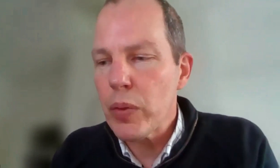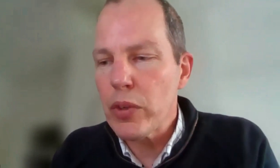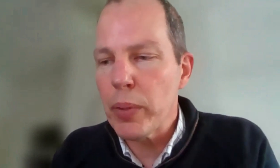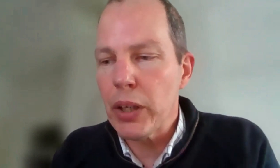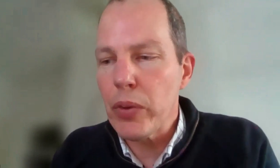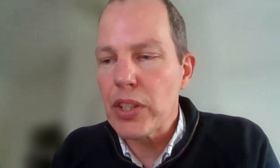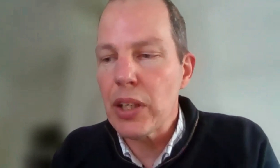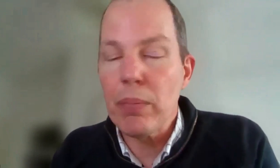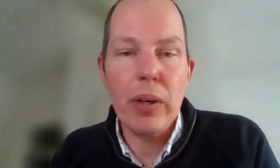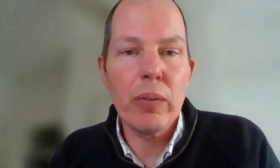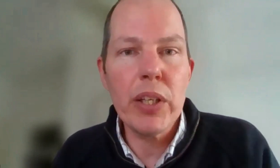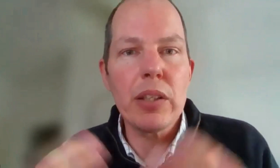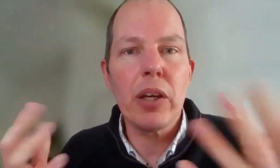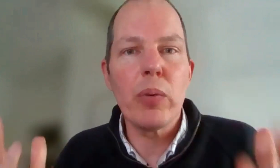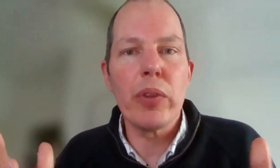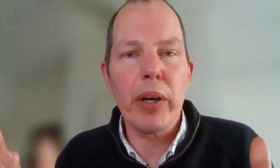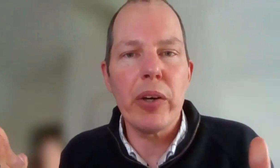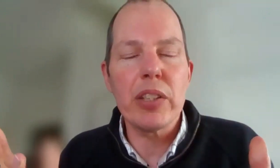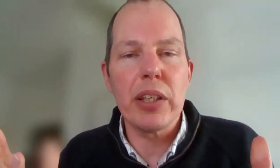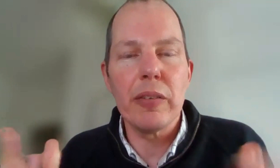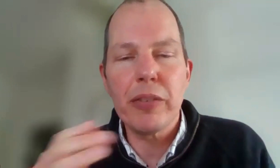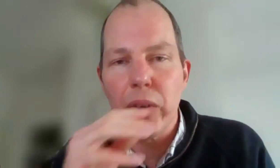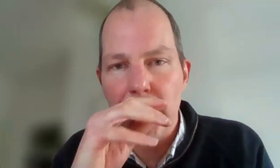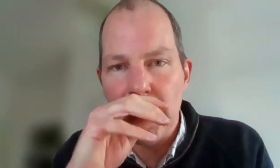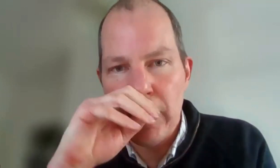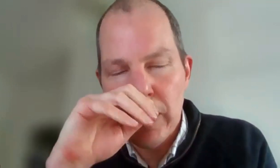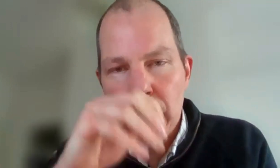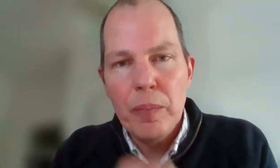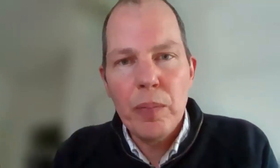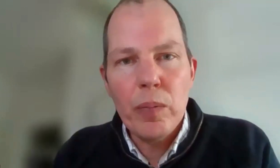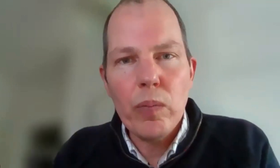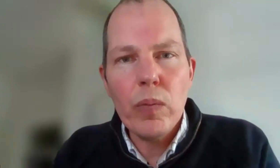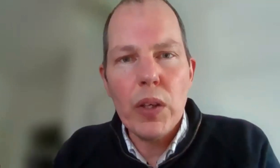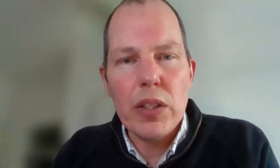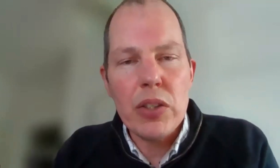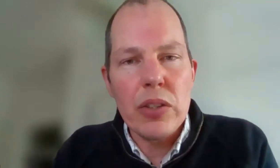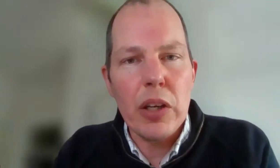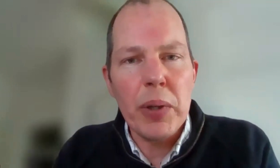something to bring up with the team. but we need to go with the priority for the decisions